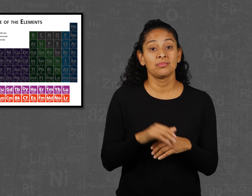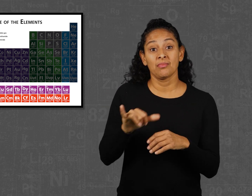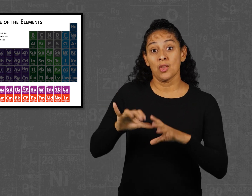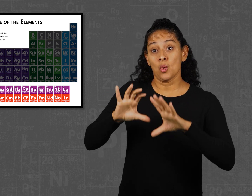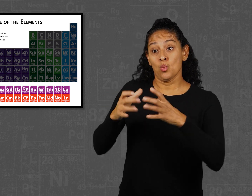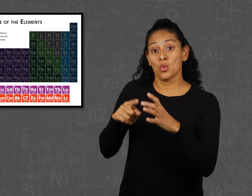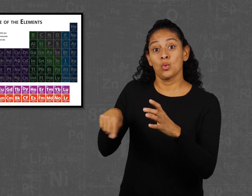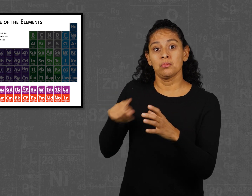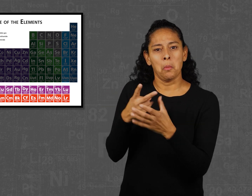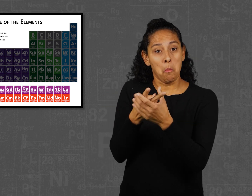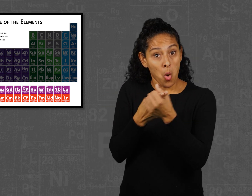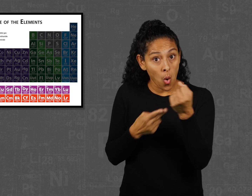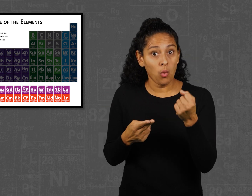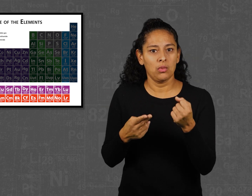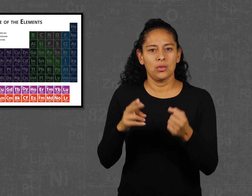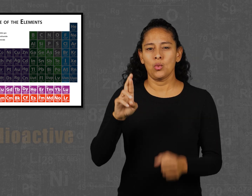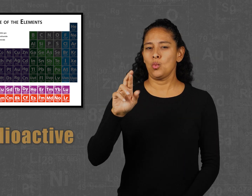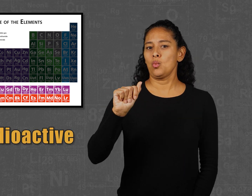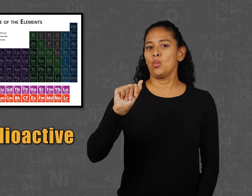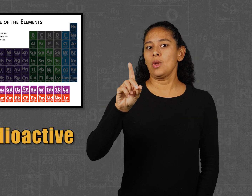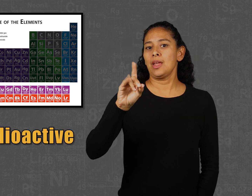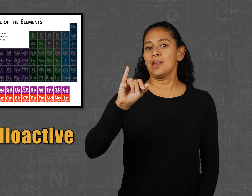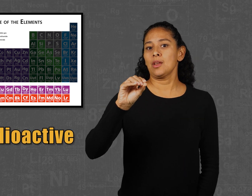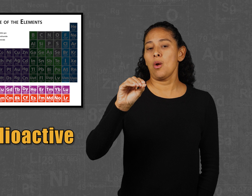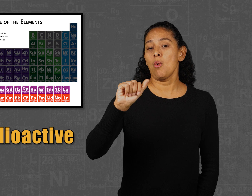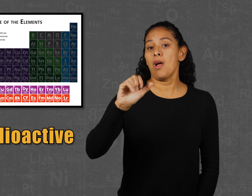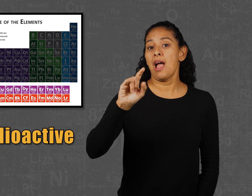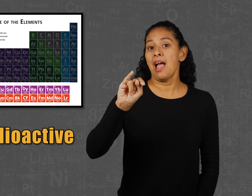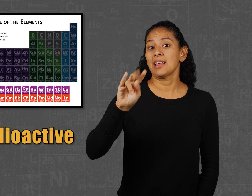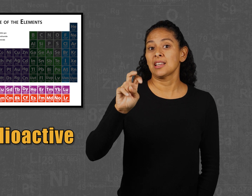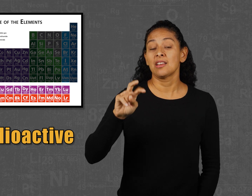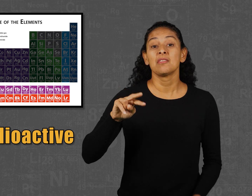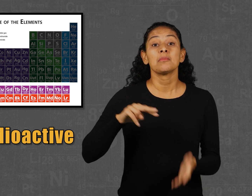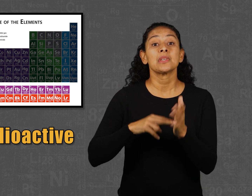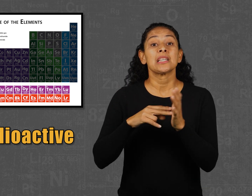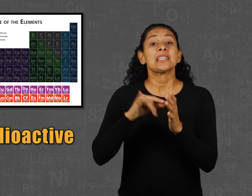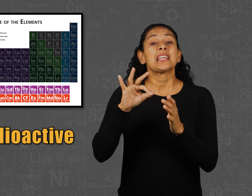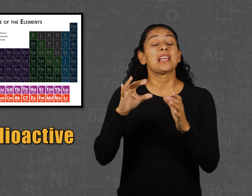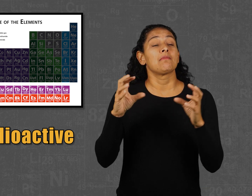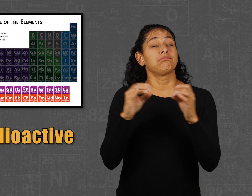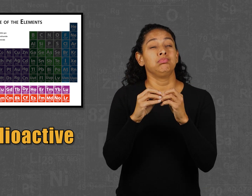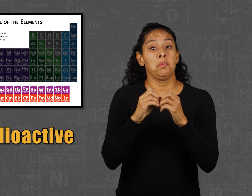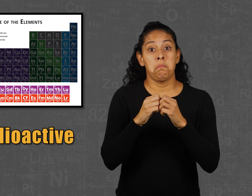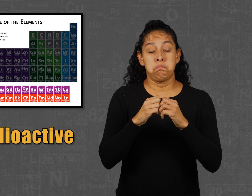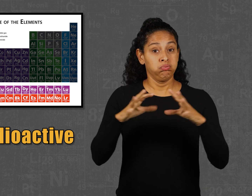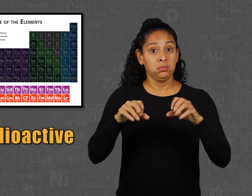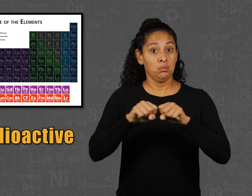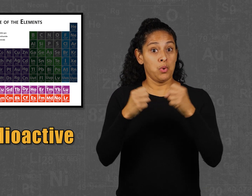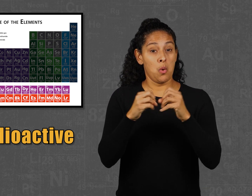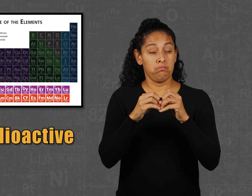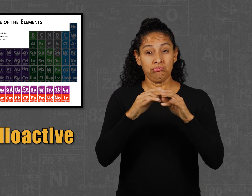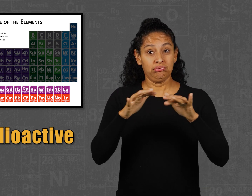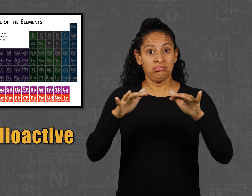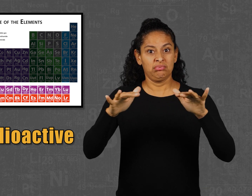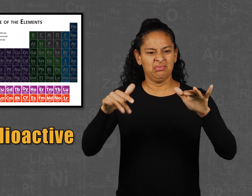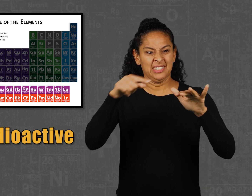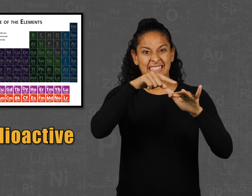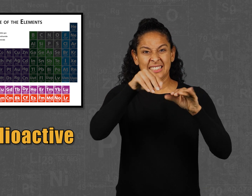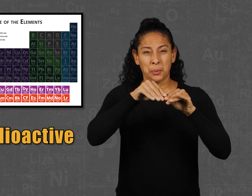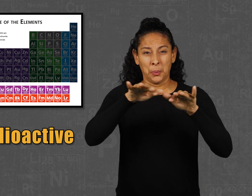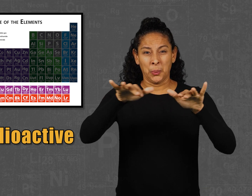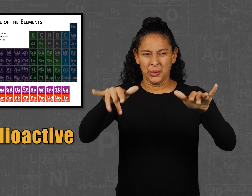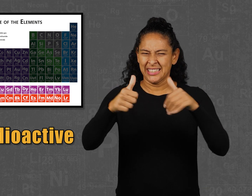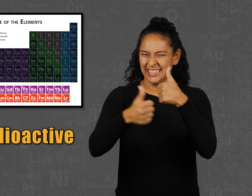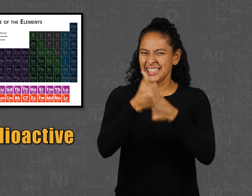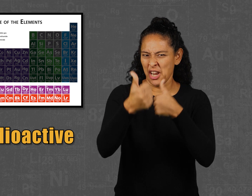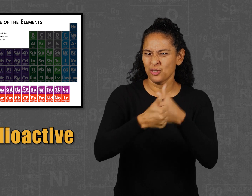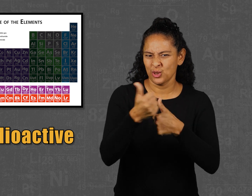These groups are both radioactive- that means they release dangerous rays when they break apart.